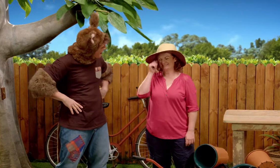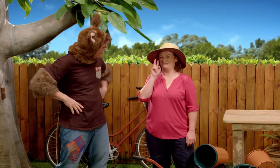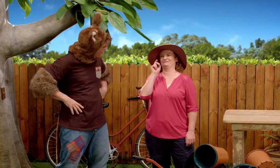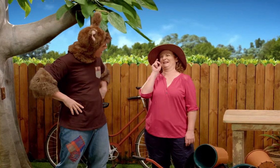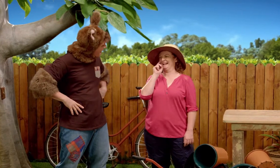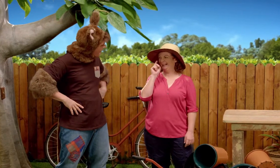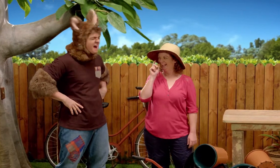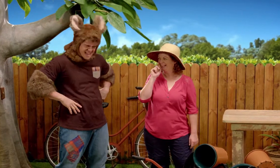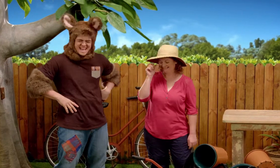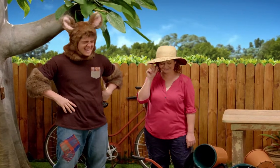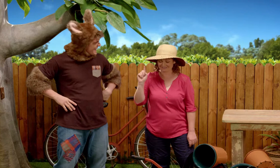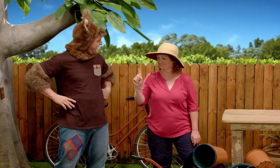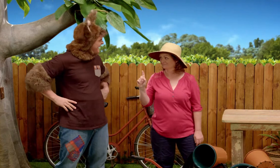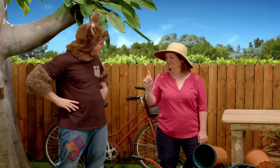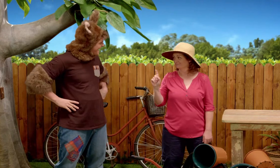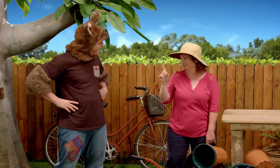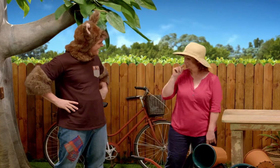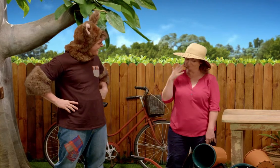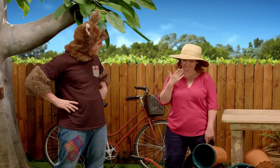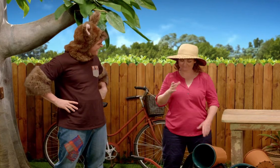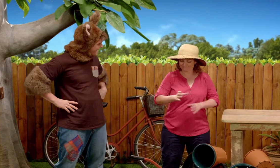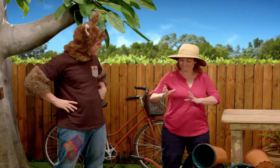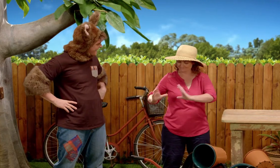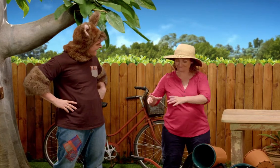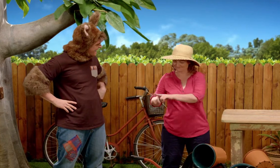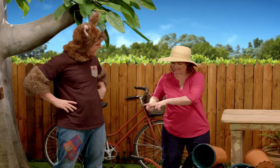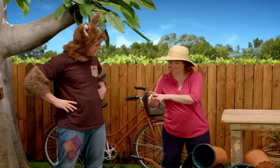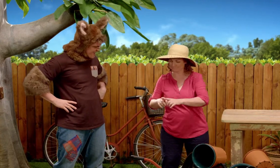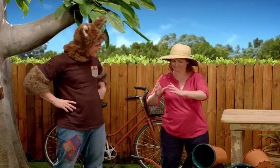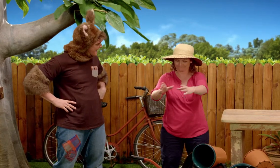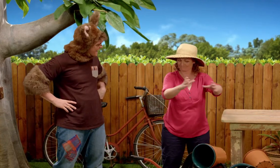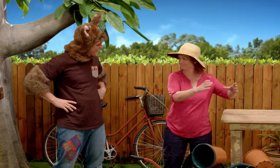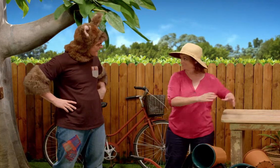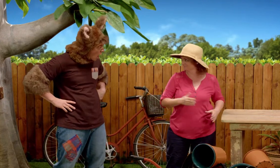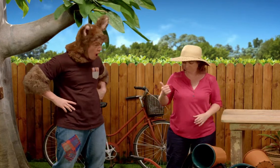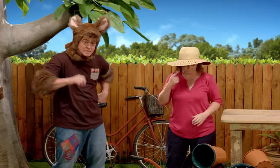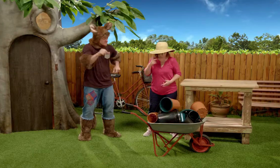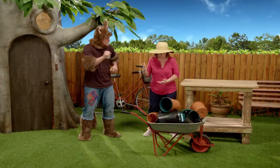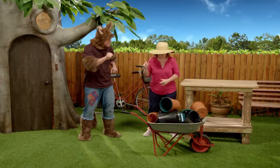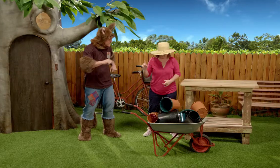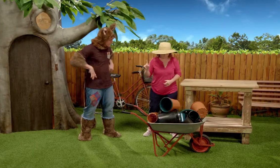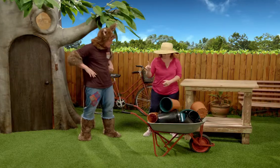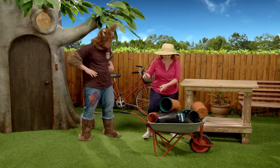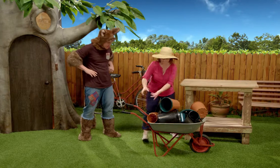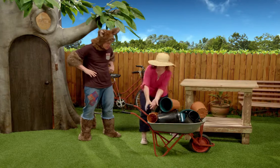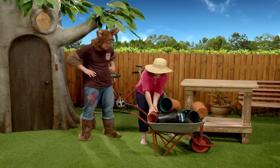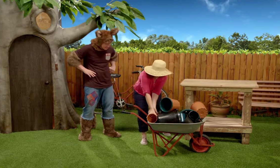I know it does sound funny Possum, but could you do that for me? Sort them into groups of the same thing.